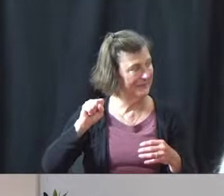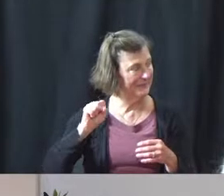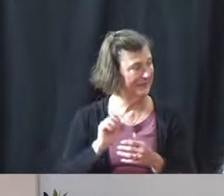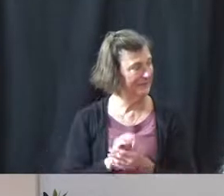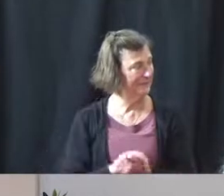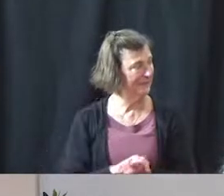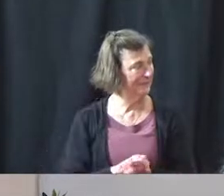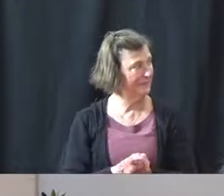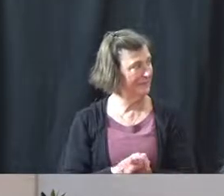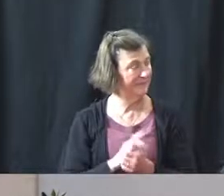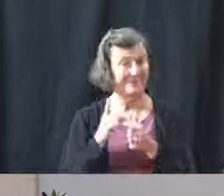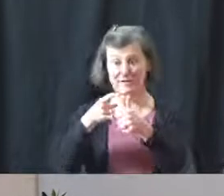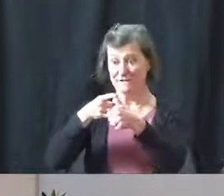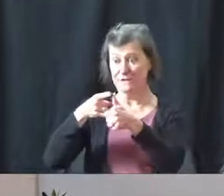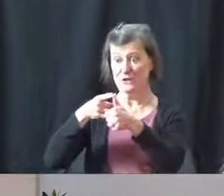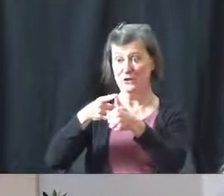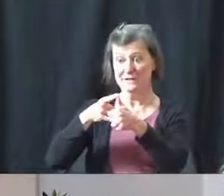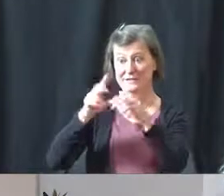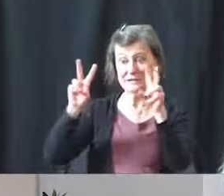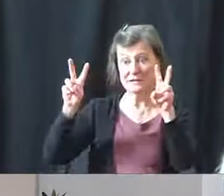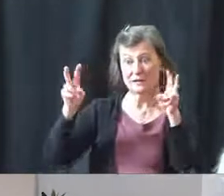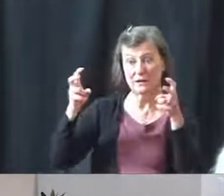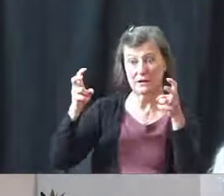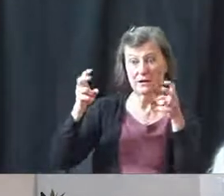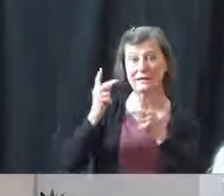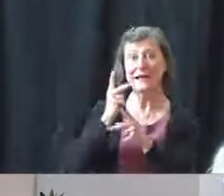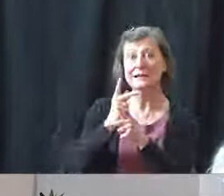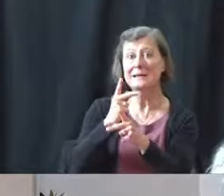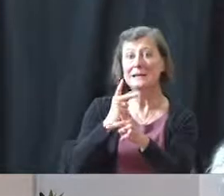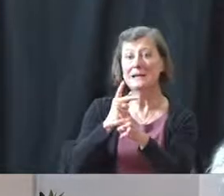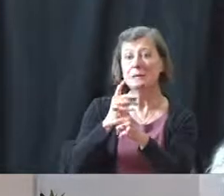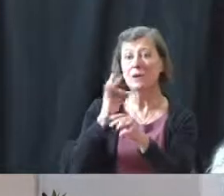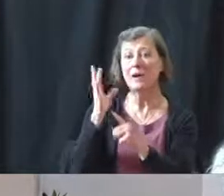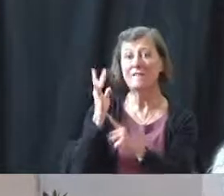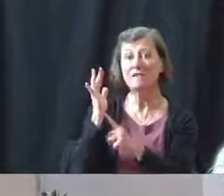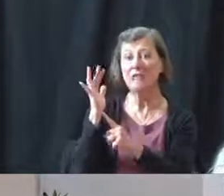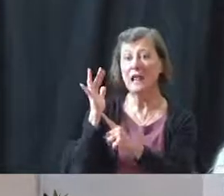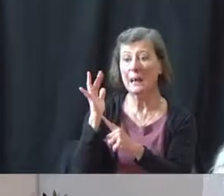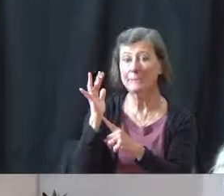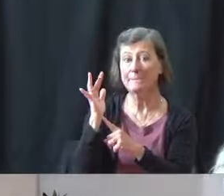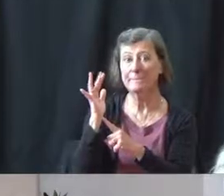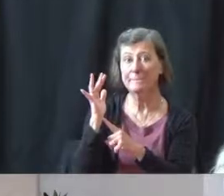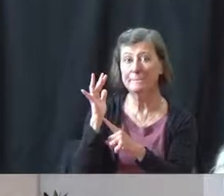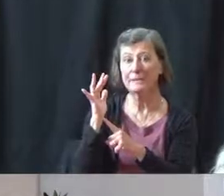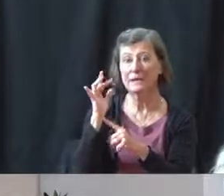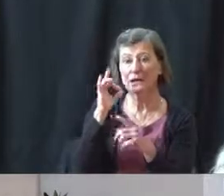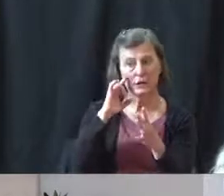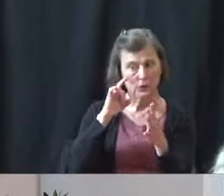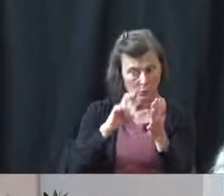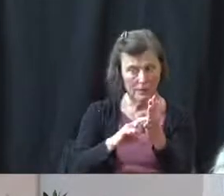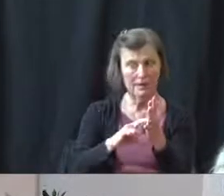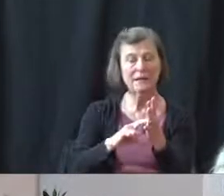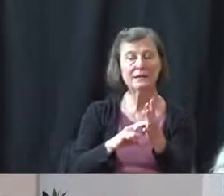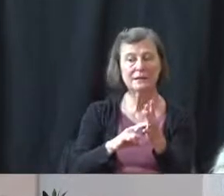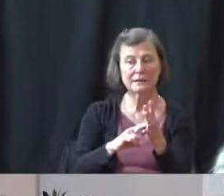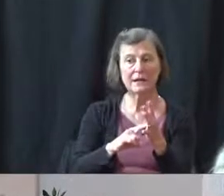The first is titled “Keepers of the Flame” and it recognizes the bequests that have been